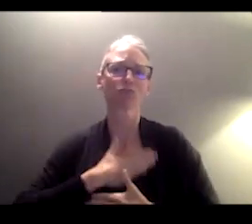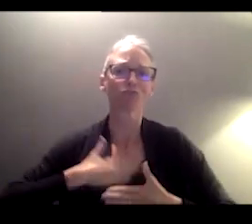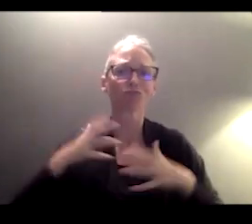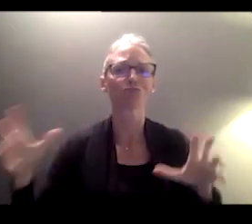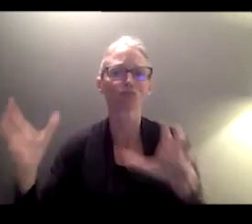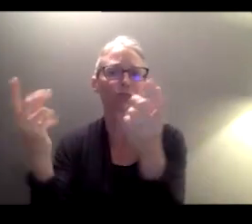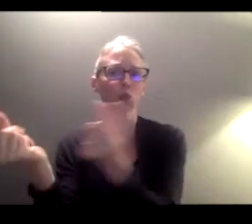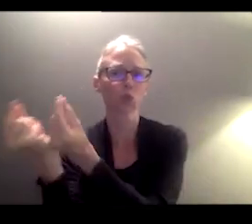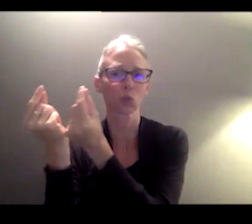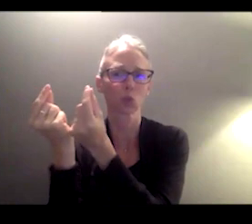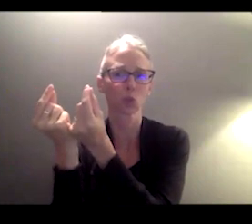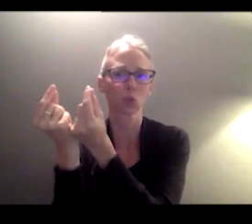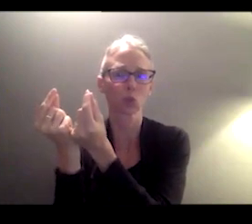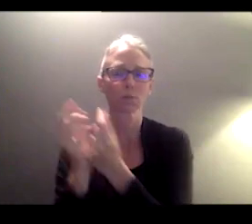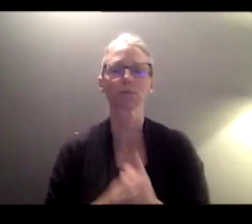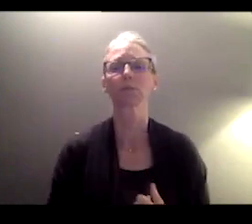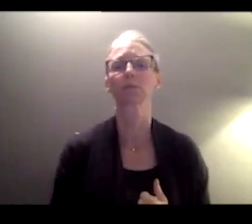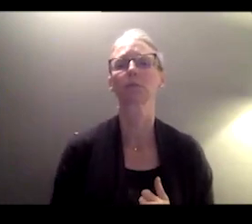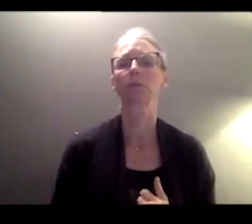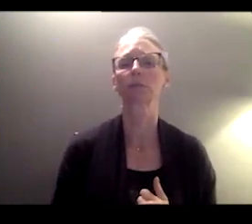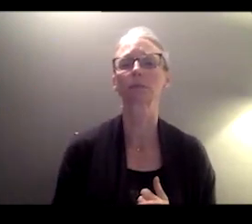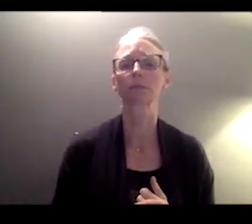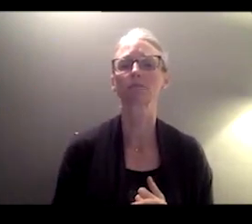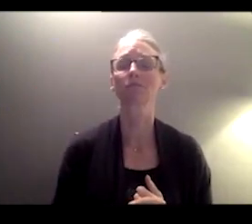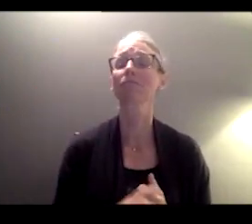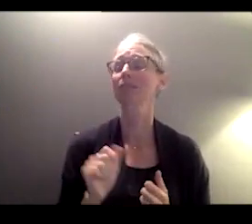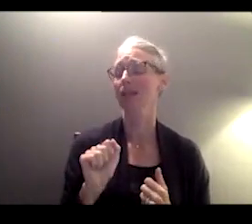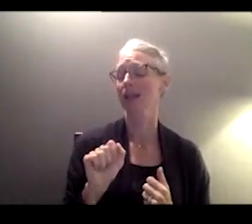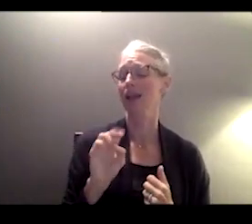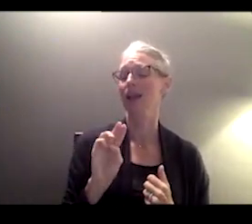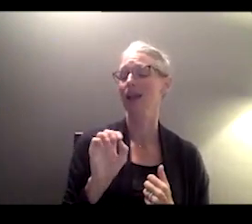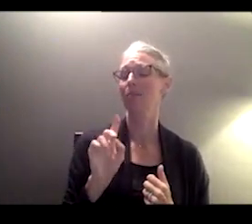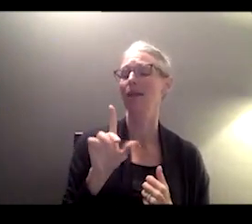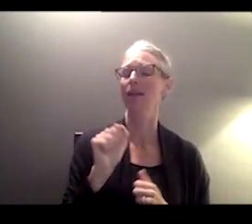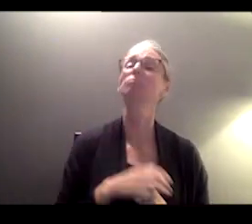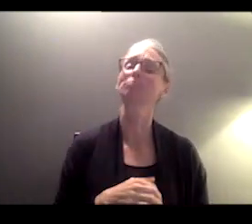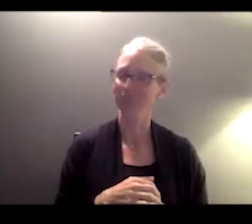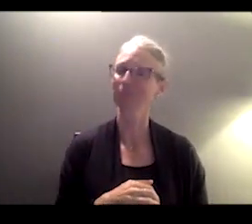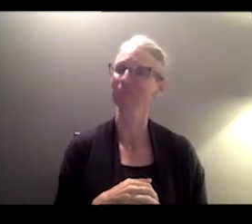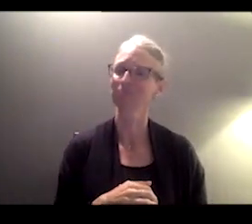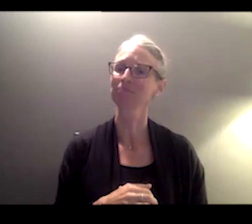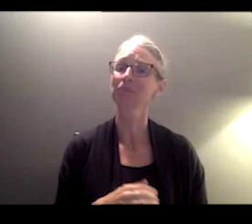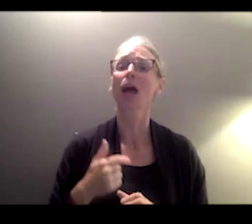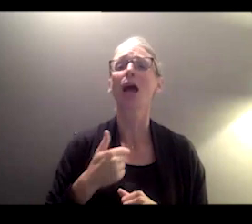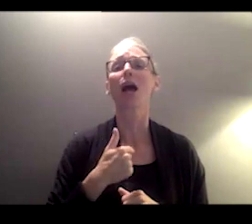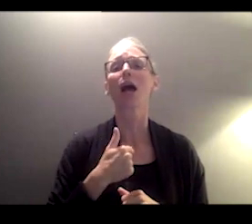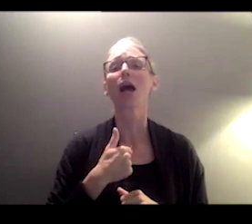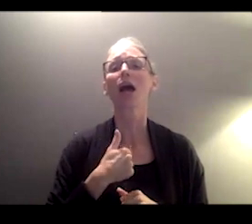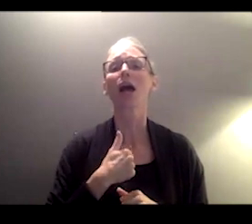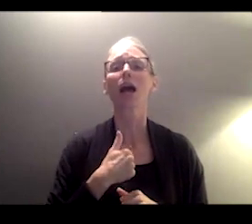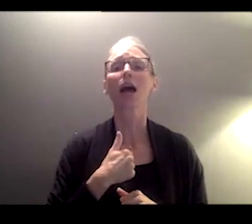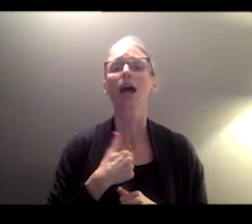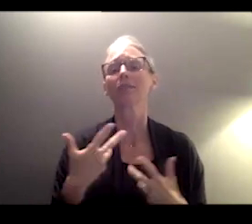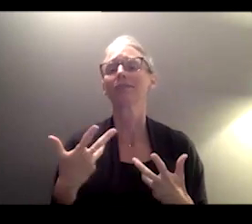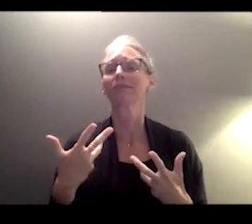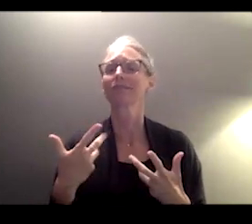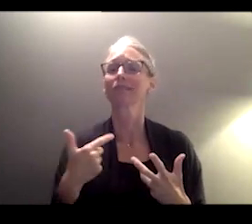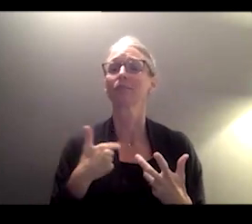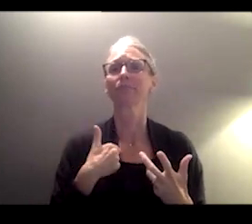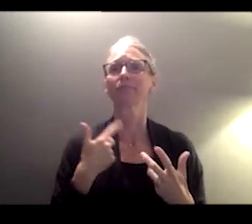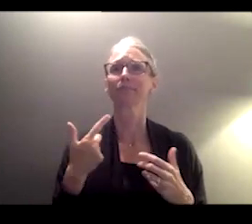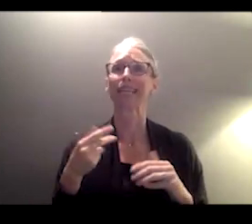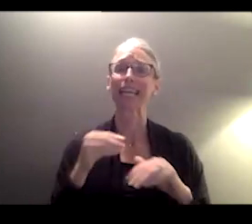Yeah, absolutely. I mean, I learned that a lot being a content creator, content creator slash influencer.